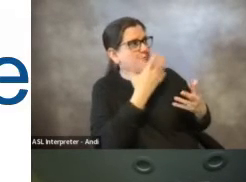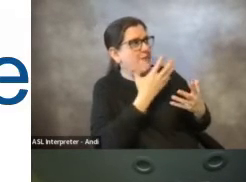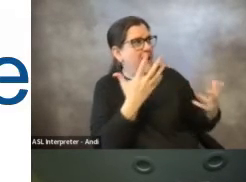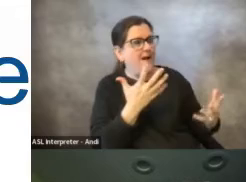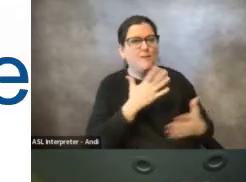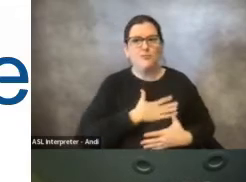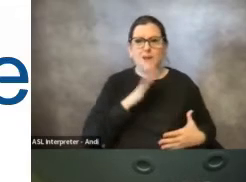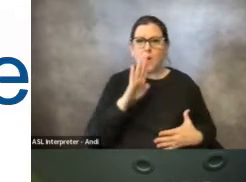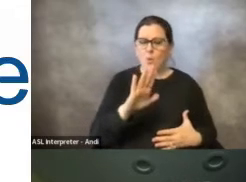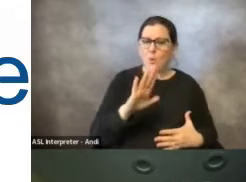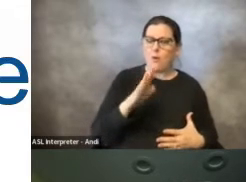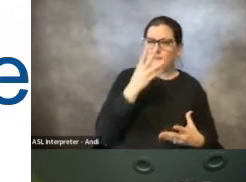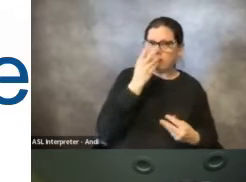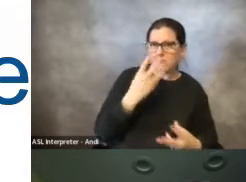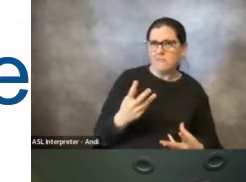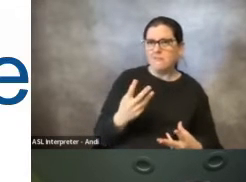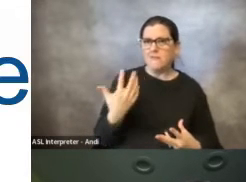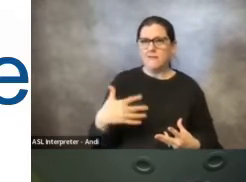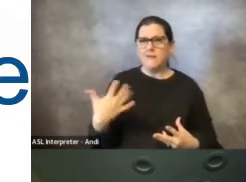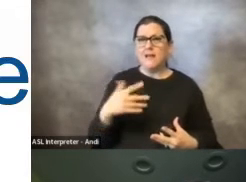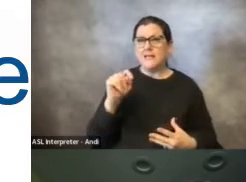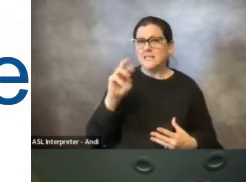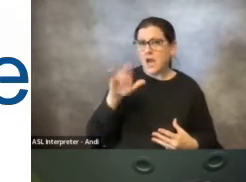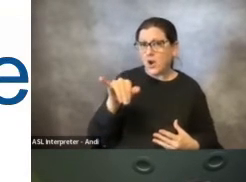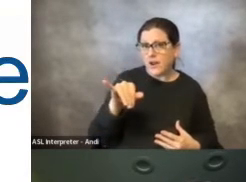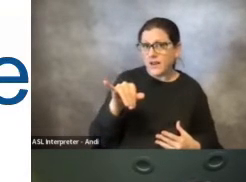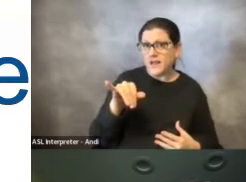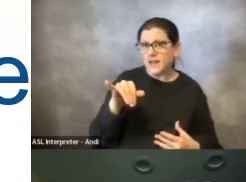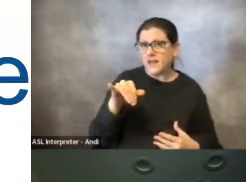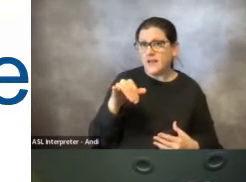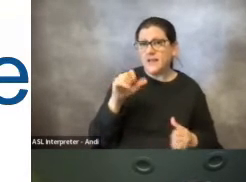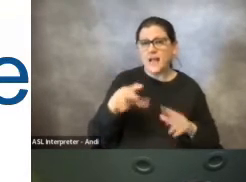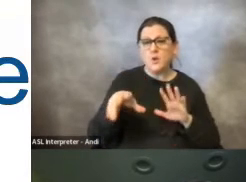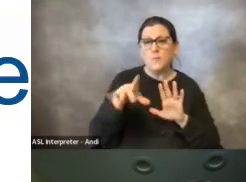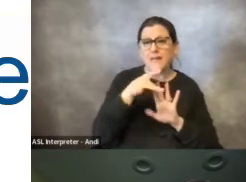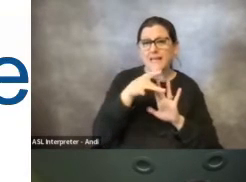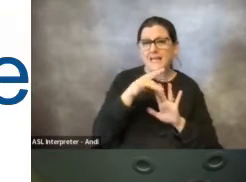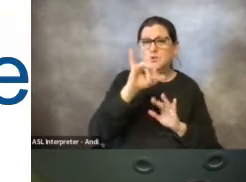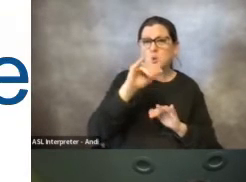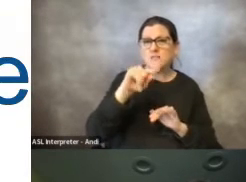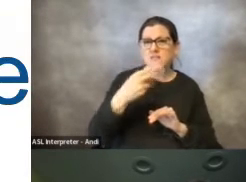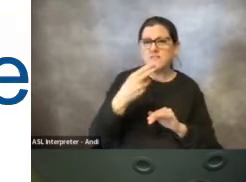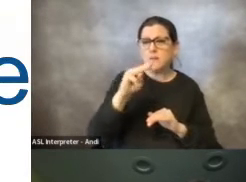insight. Terry, if I could, if we could pin Joseph and Monique, we have just a few minutes for